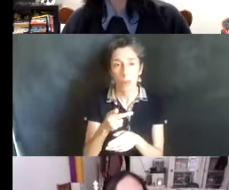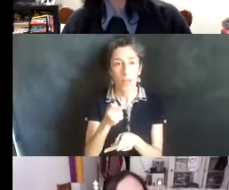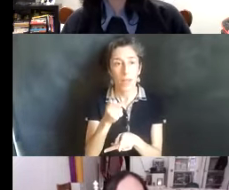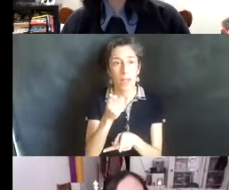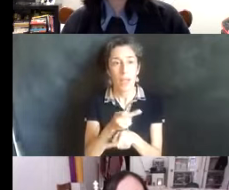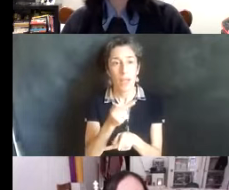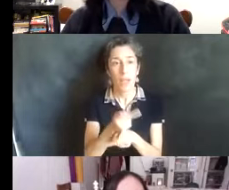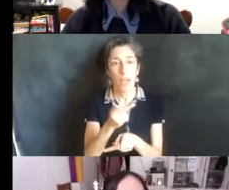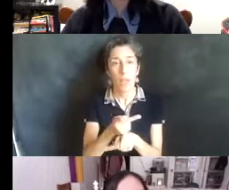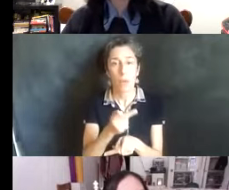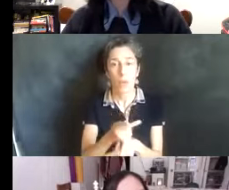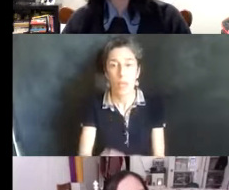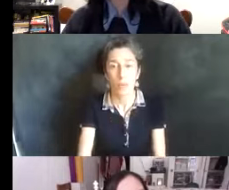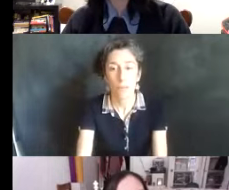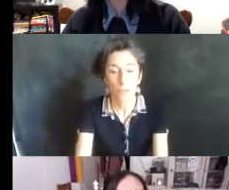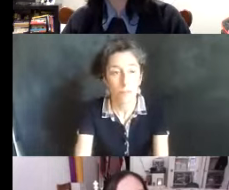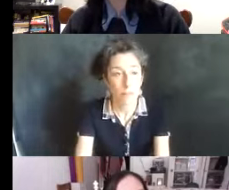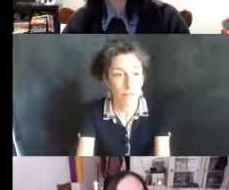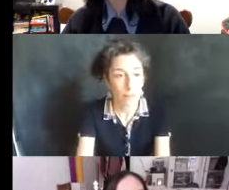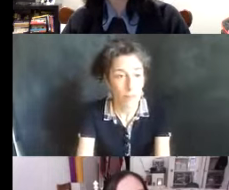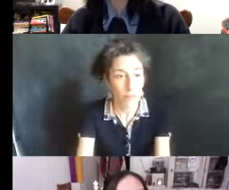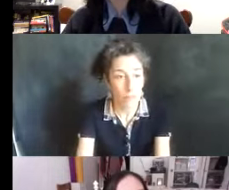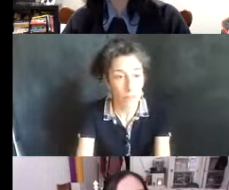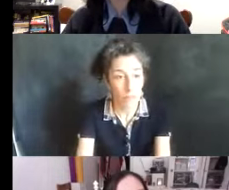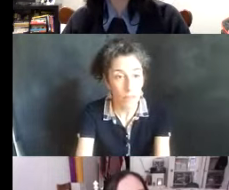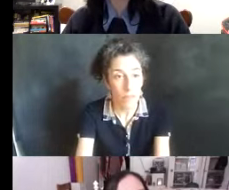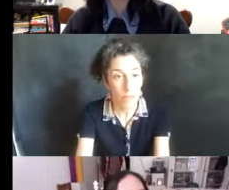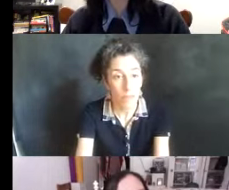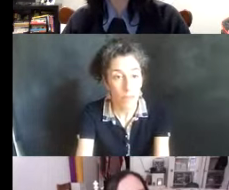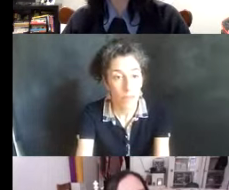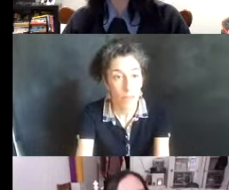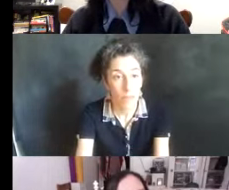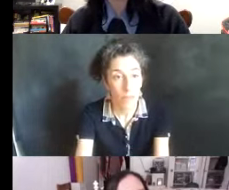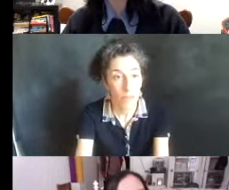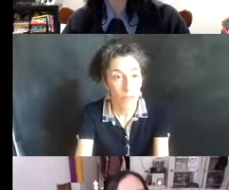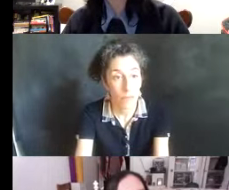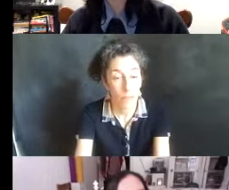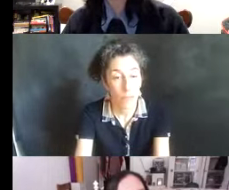To do this kind of care work, I think, does require a lot of labor a lot of emotional labor, especially